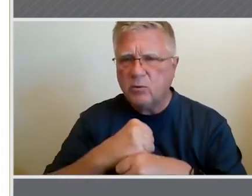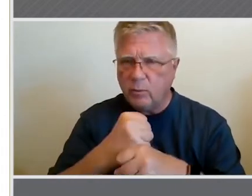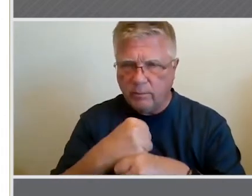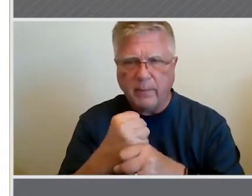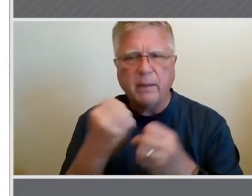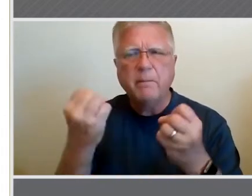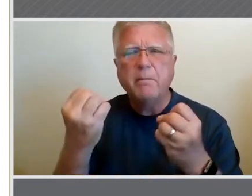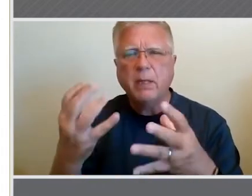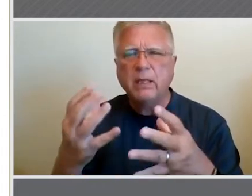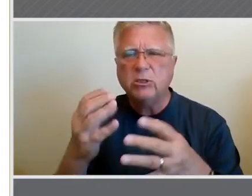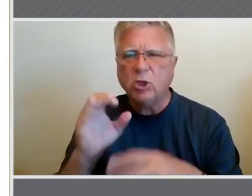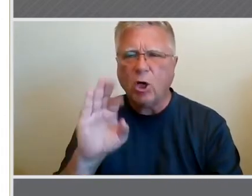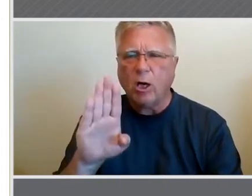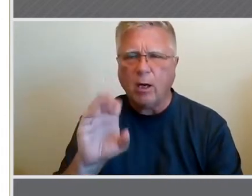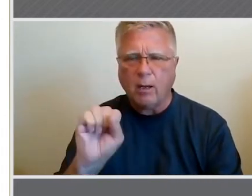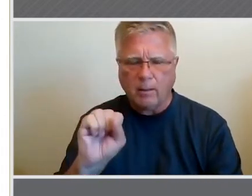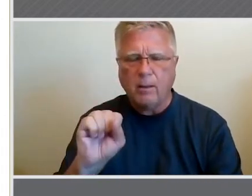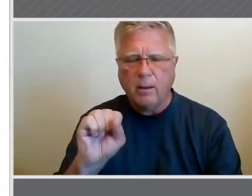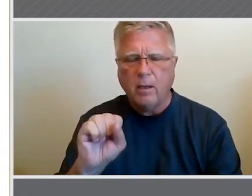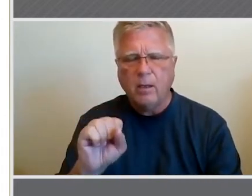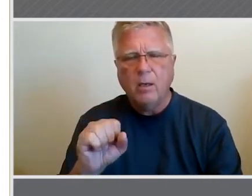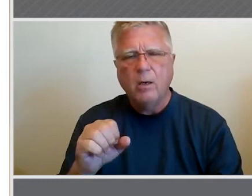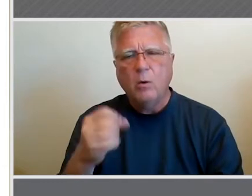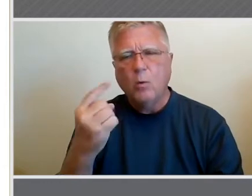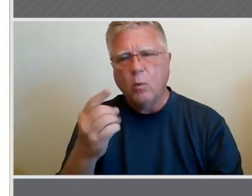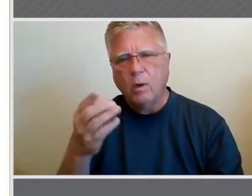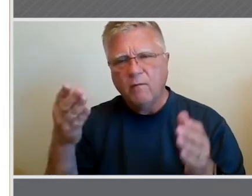You know one of the things we're focusing on and we build some capacity and building